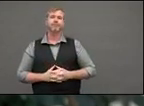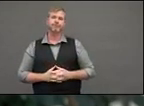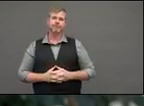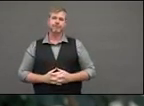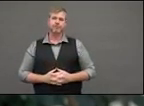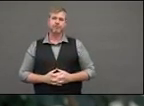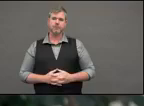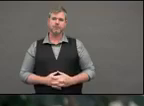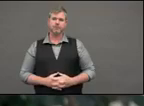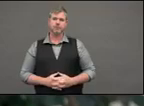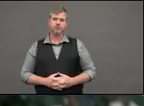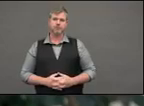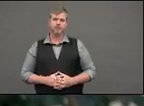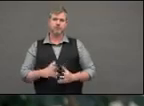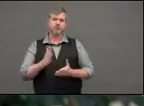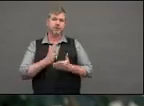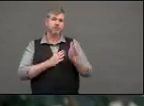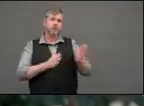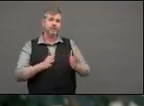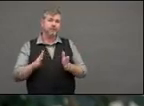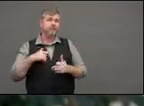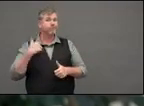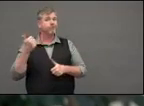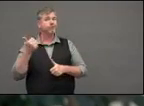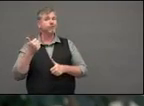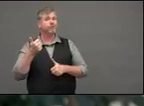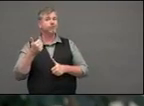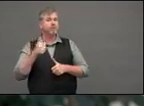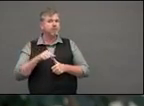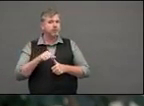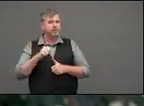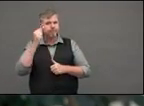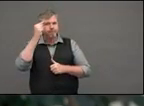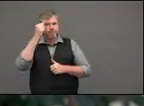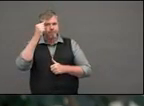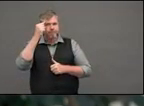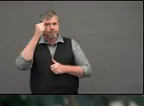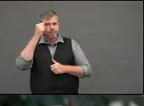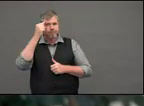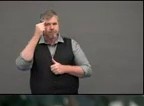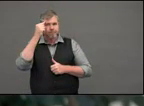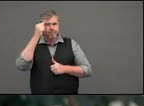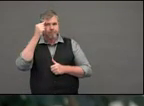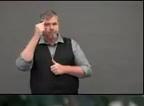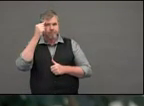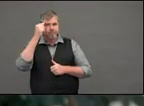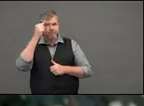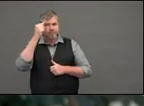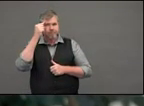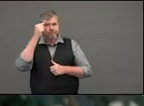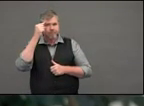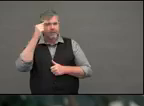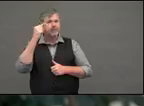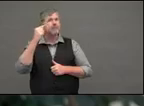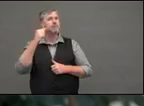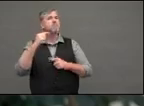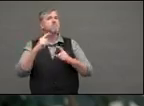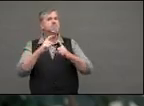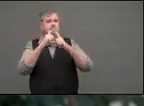remembering to take my mask when i leave home is usually by um putting a reminder on my phone or